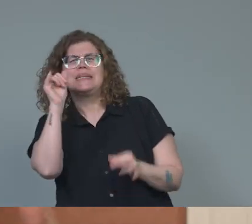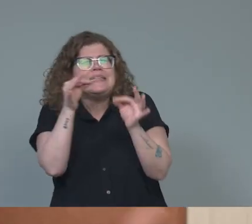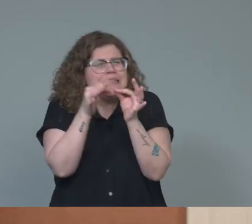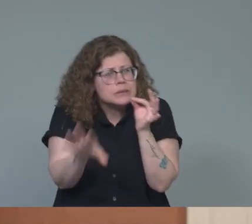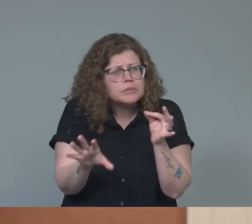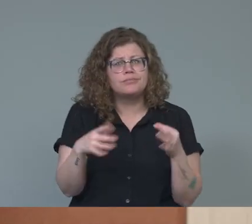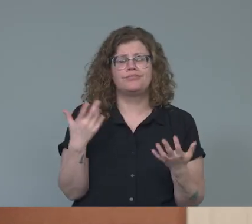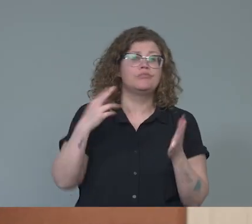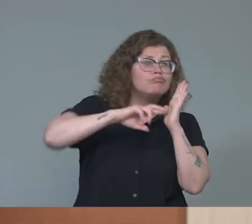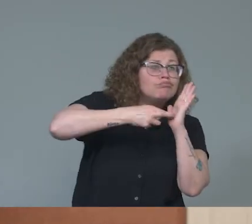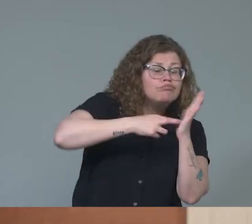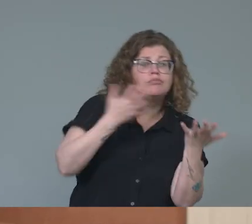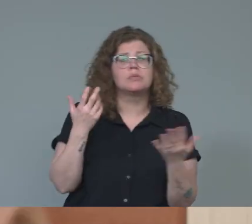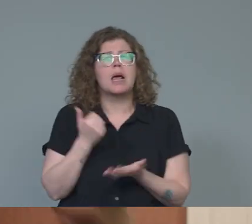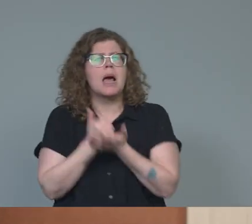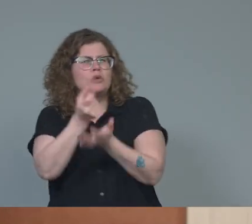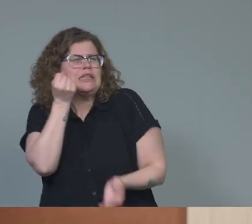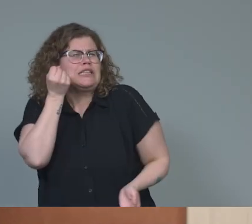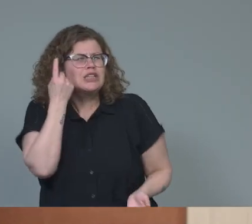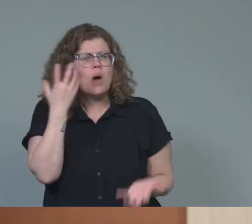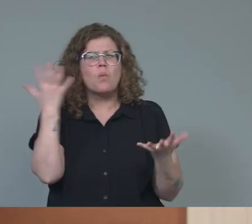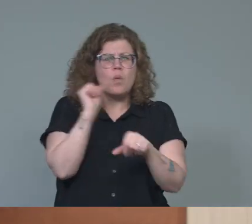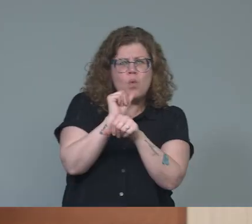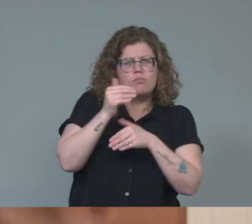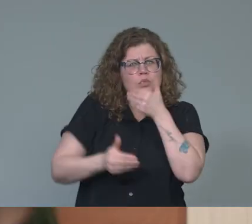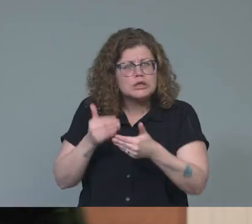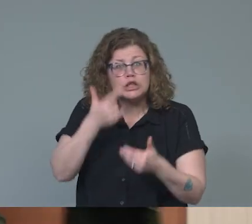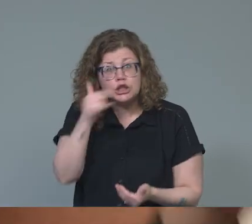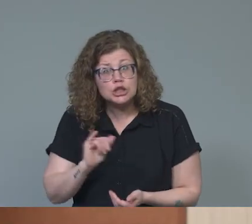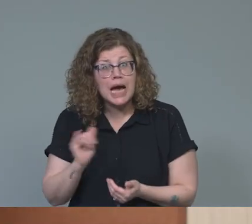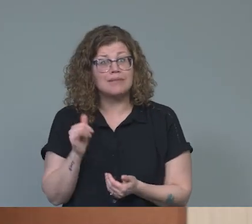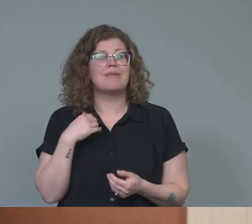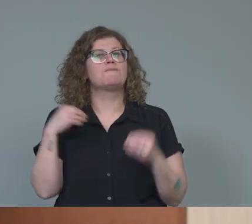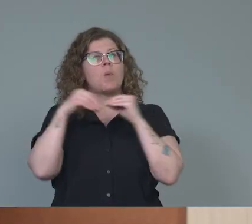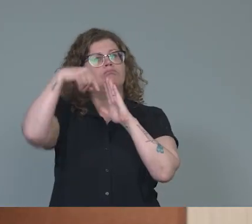What structure are you screwing into? What materiality is it attached to? Are there any historical elements